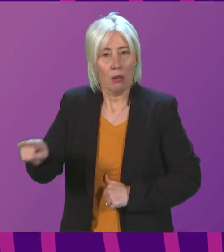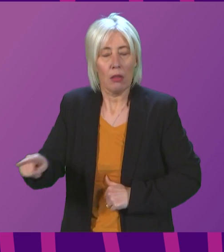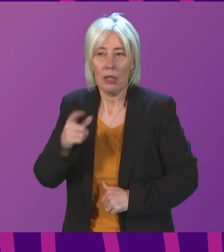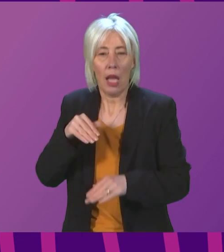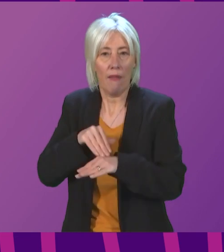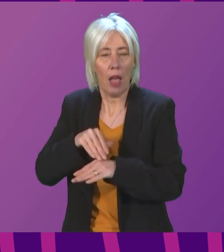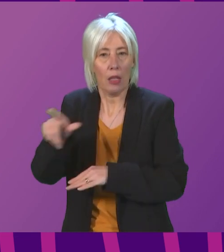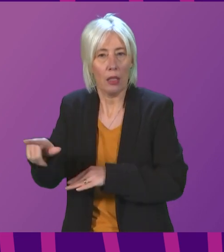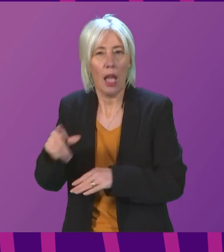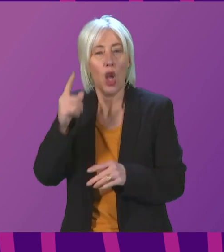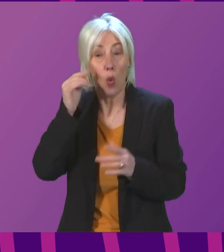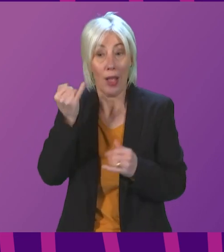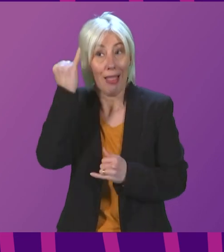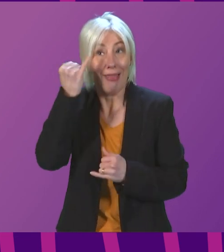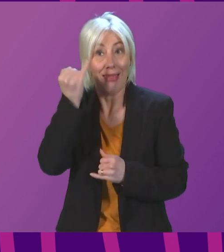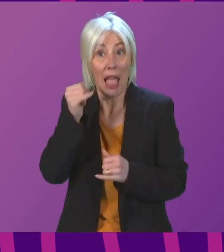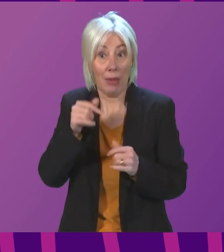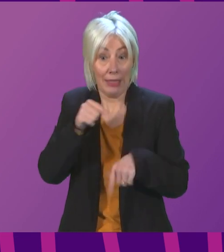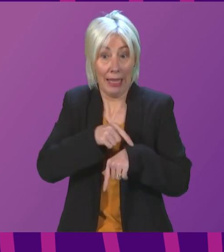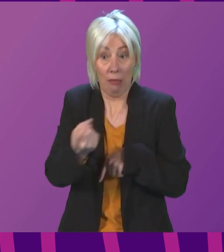In light of the approach of lambing season, can the First Minister outline what action